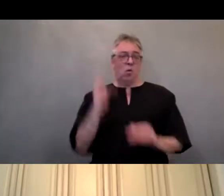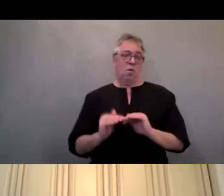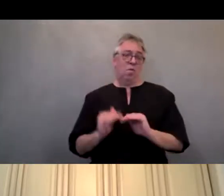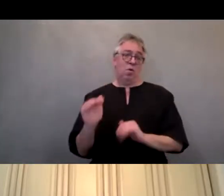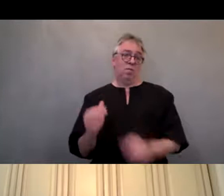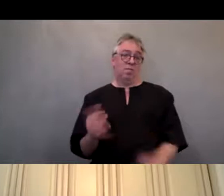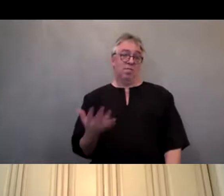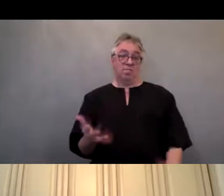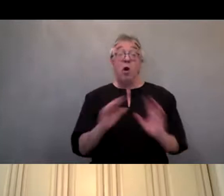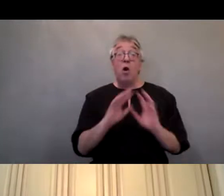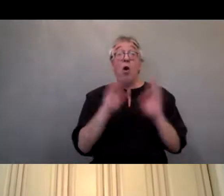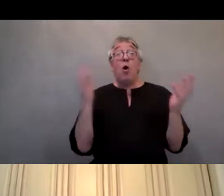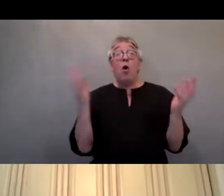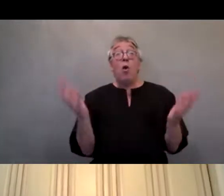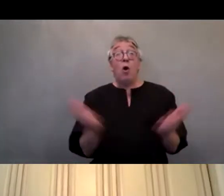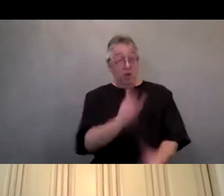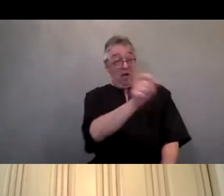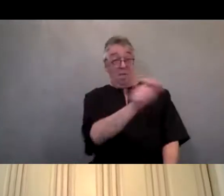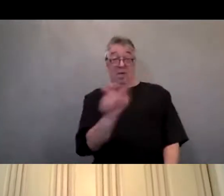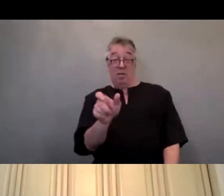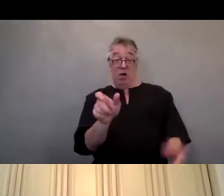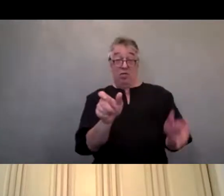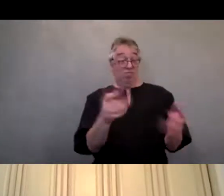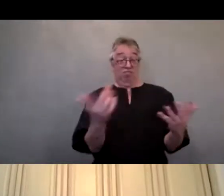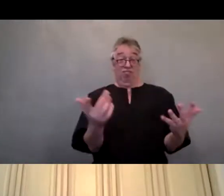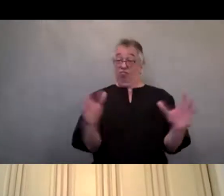awareness among consumers. It's